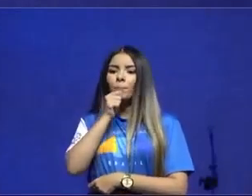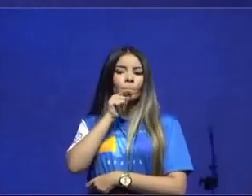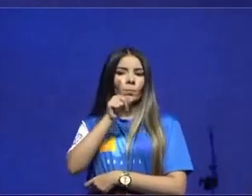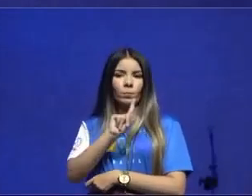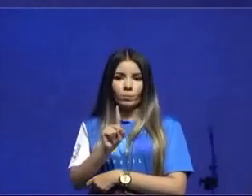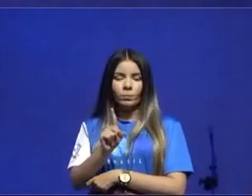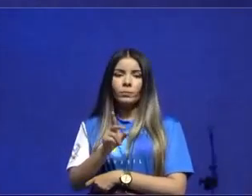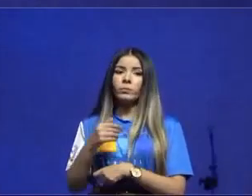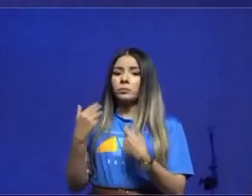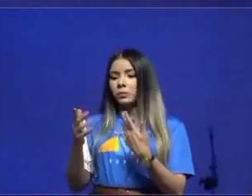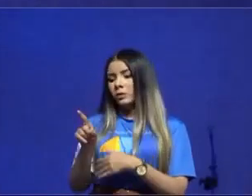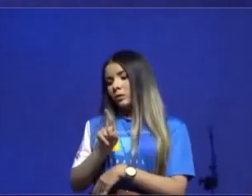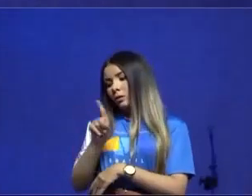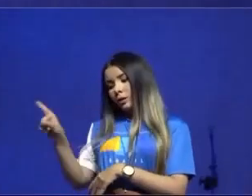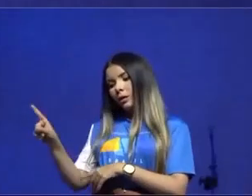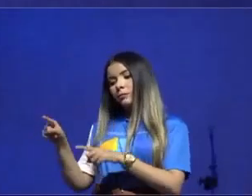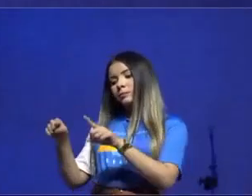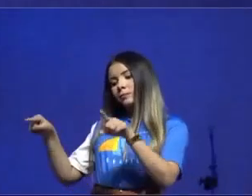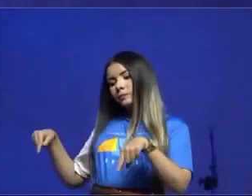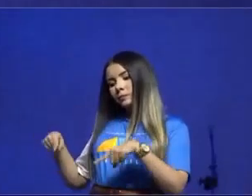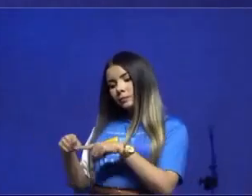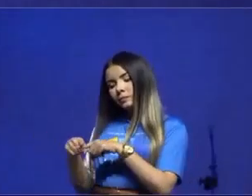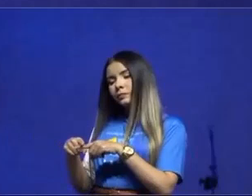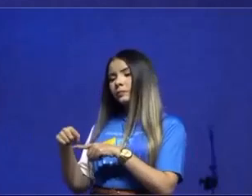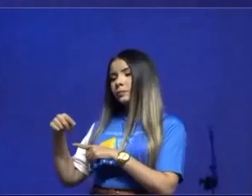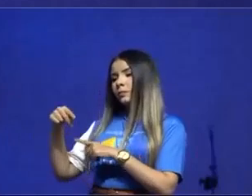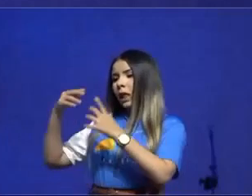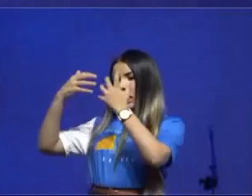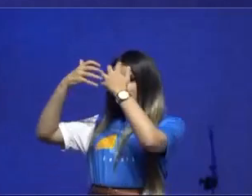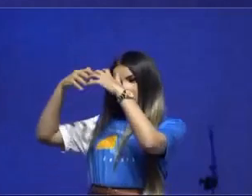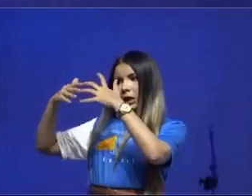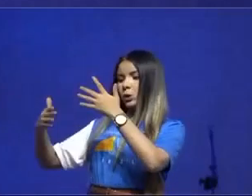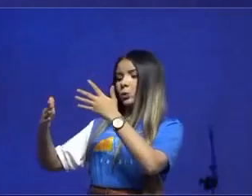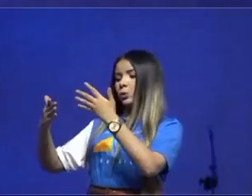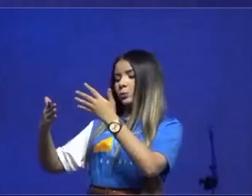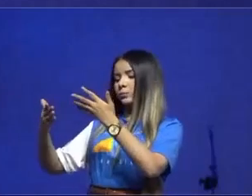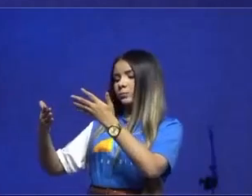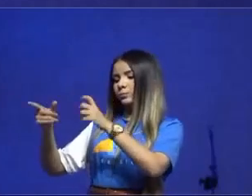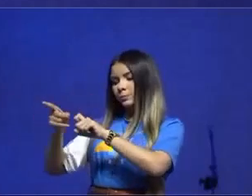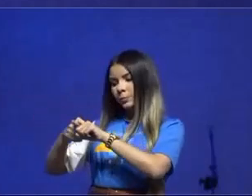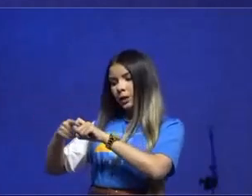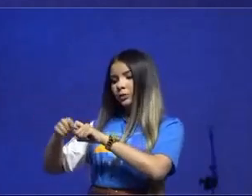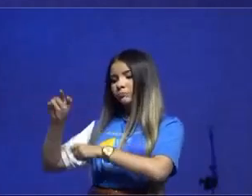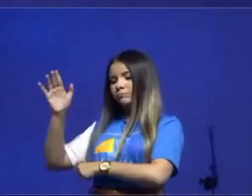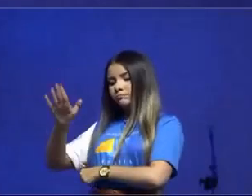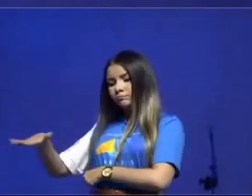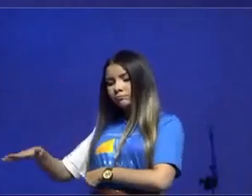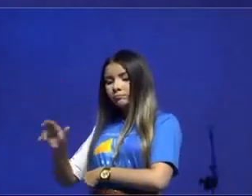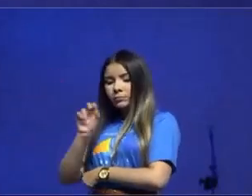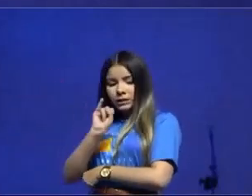neuropediatrician's routine when a family seeks an appointment with suspected autism the